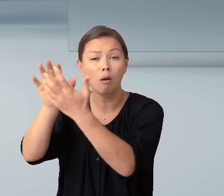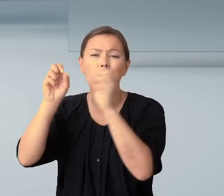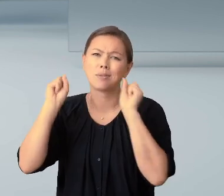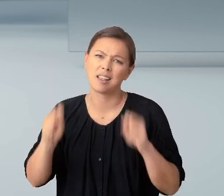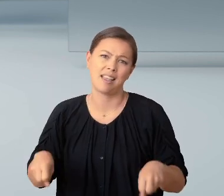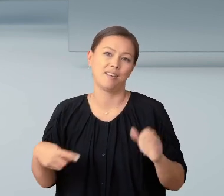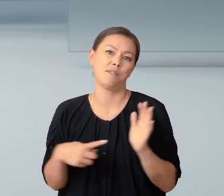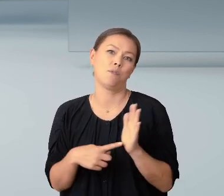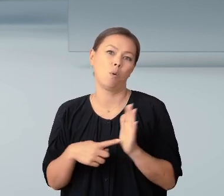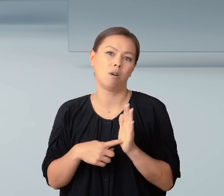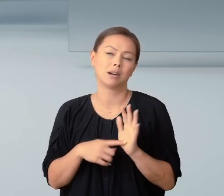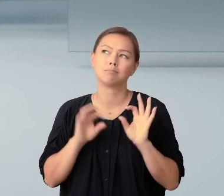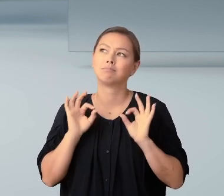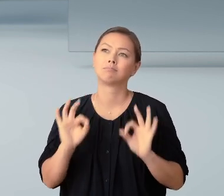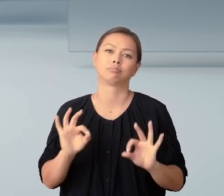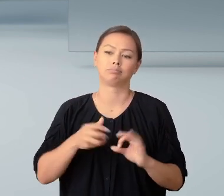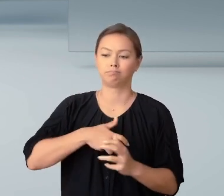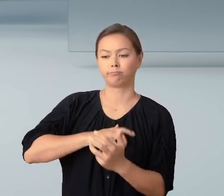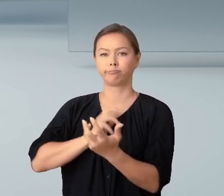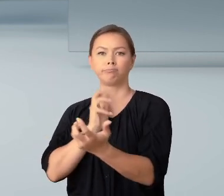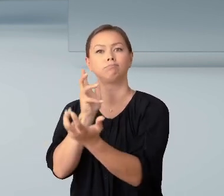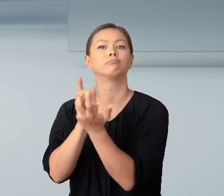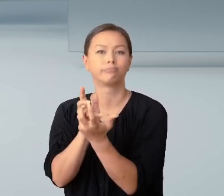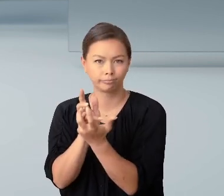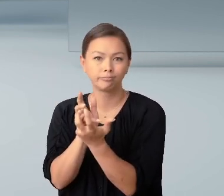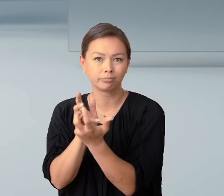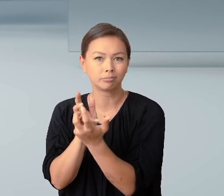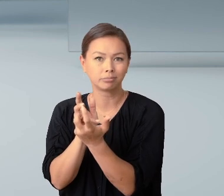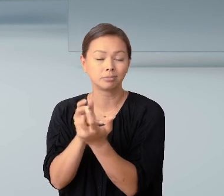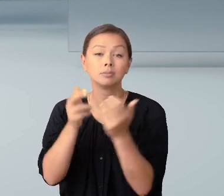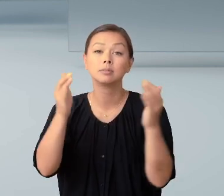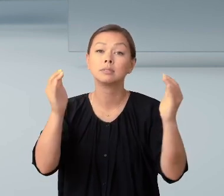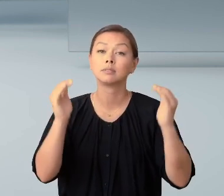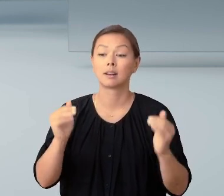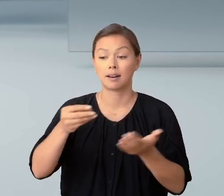cloud. Take control of financial data, better manage your cash